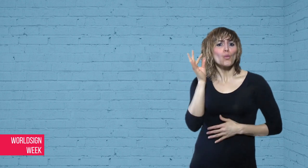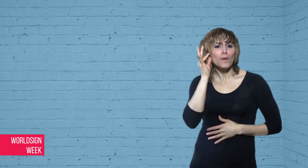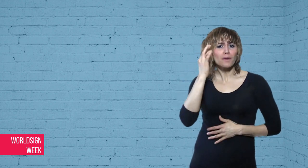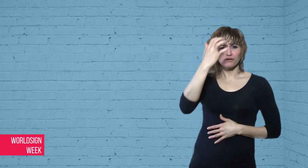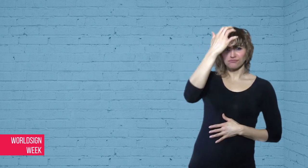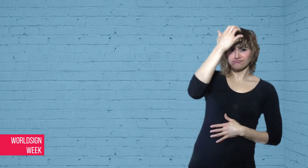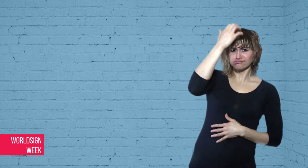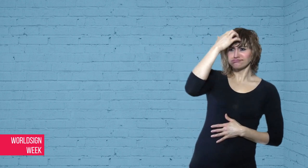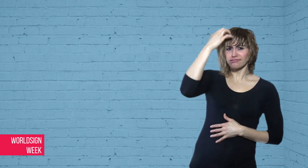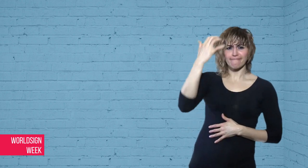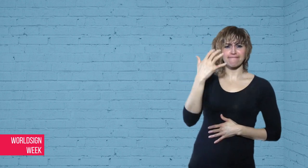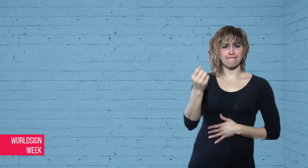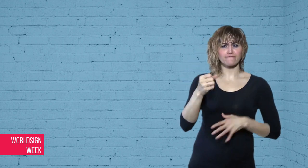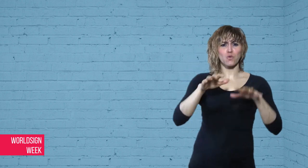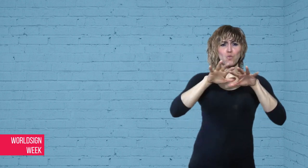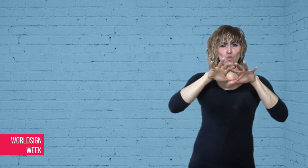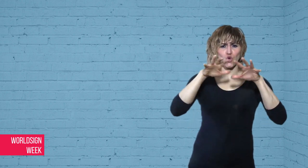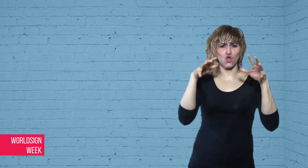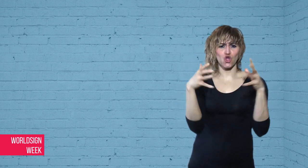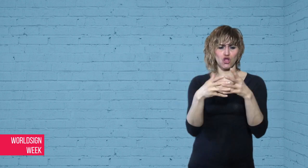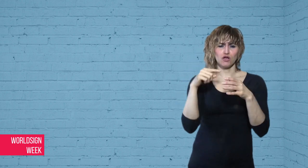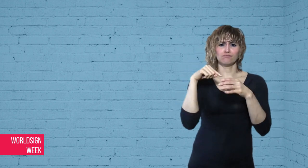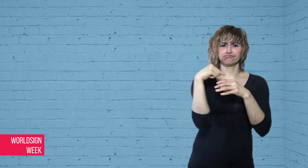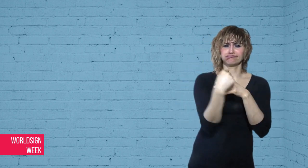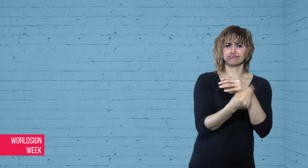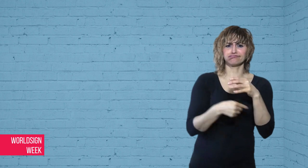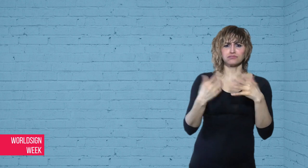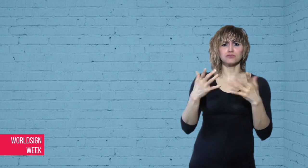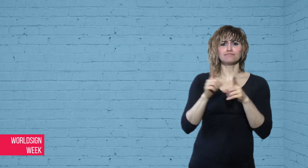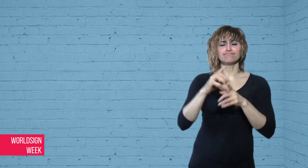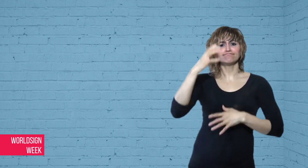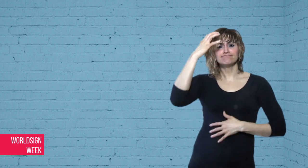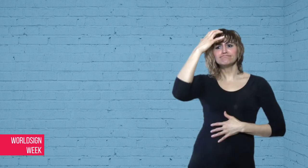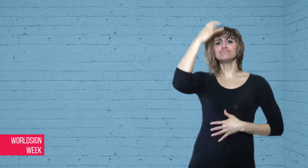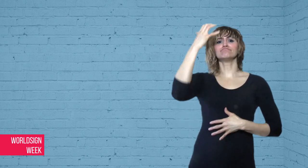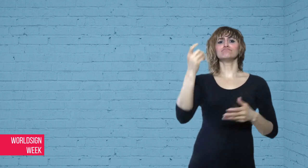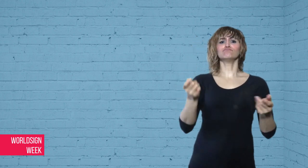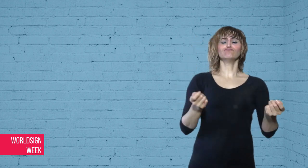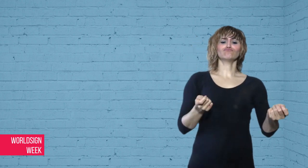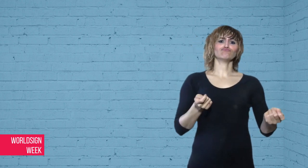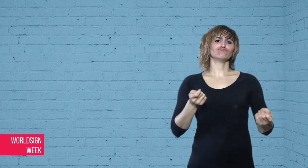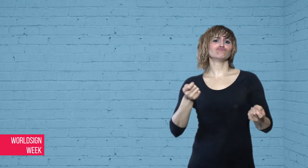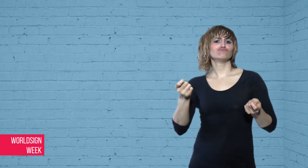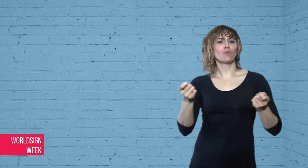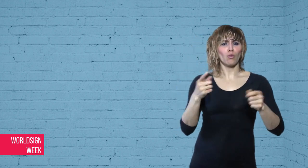around the world have lengthy